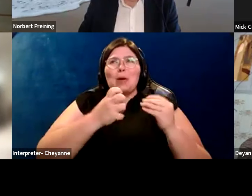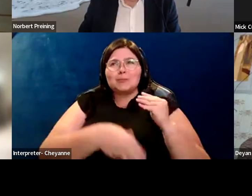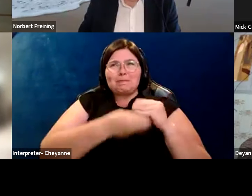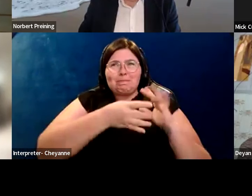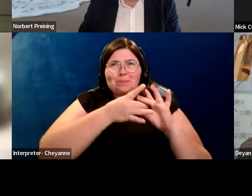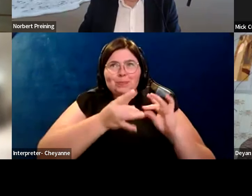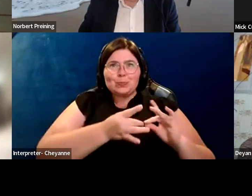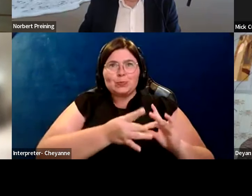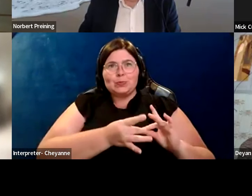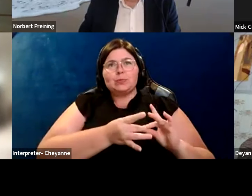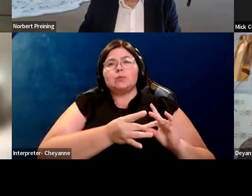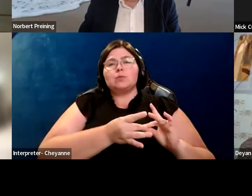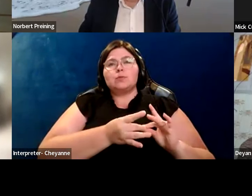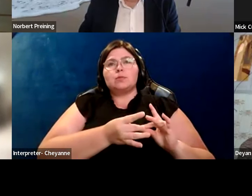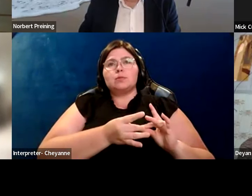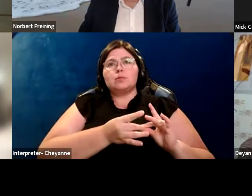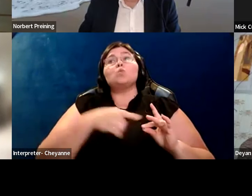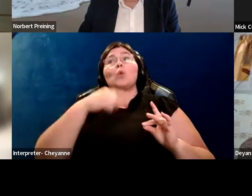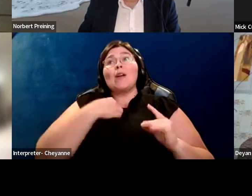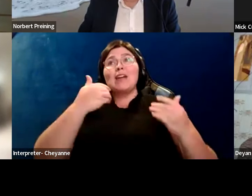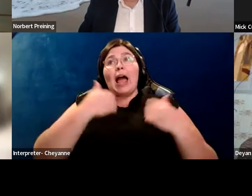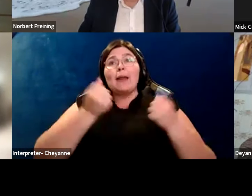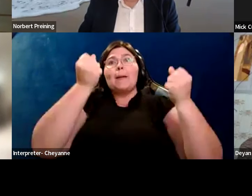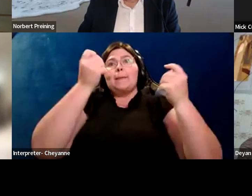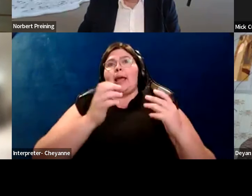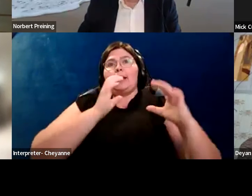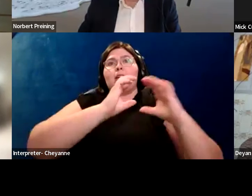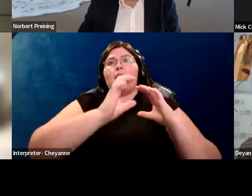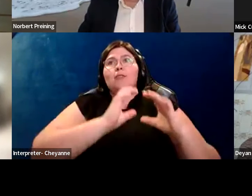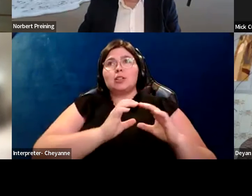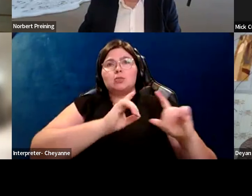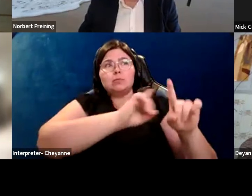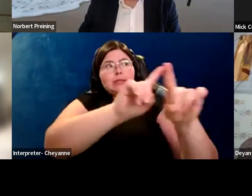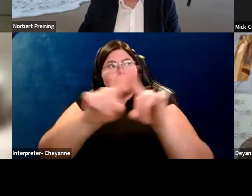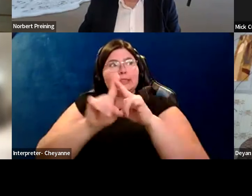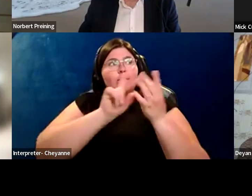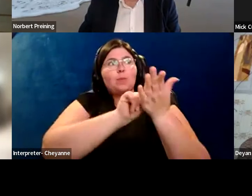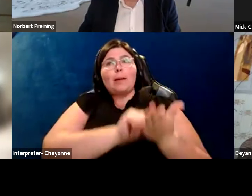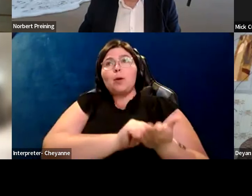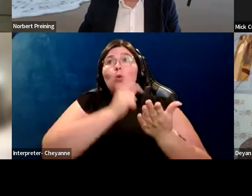that we have been having a number of conversations with different publishers who are interested.